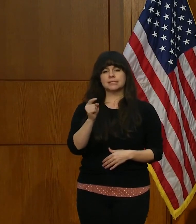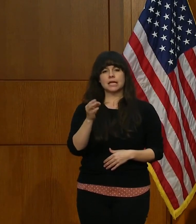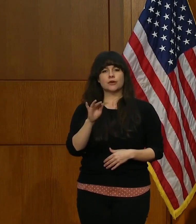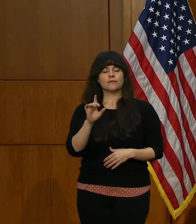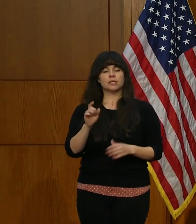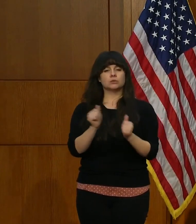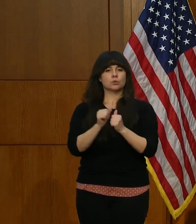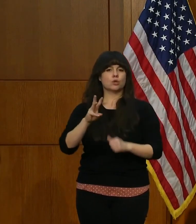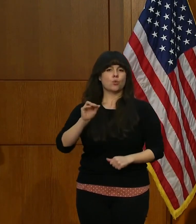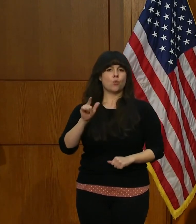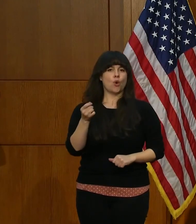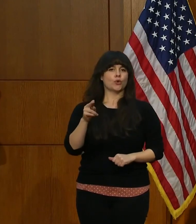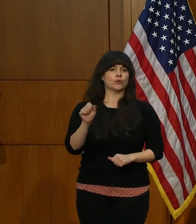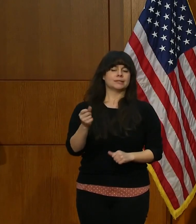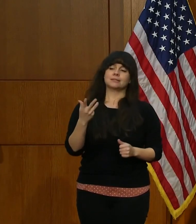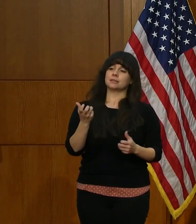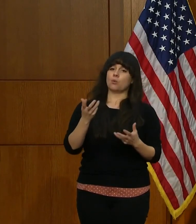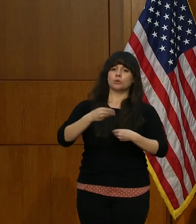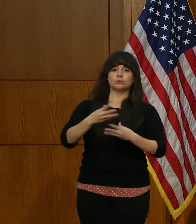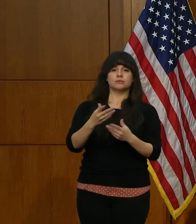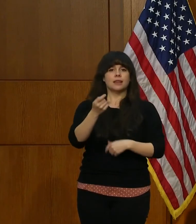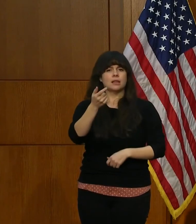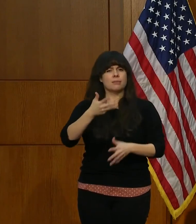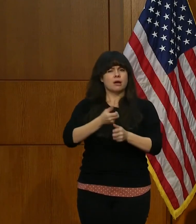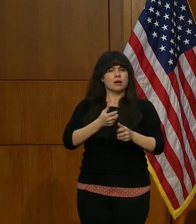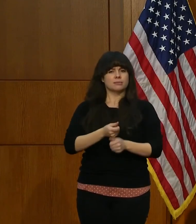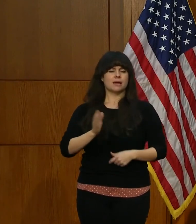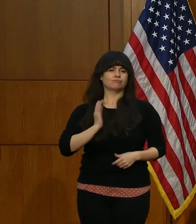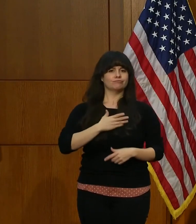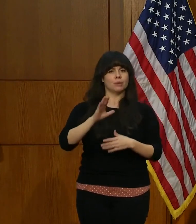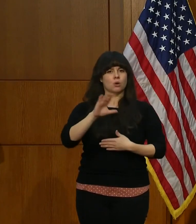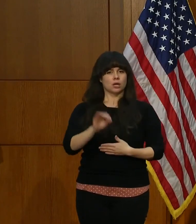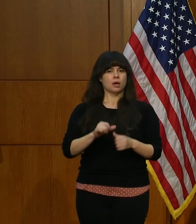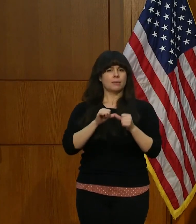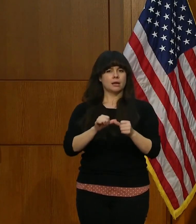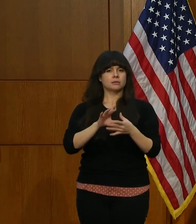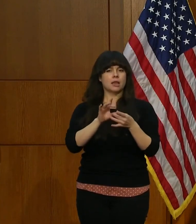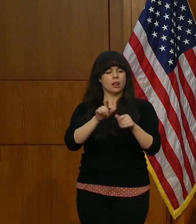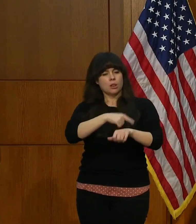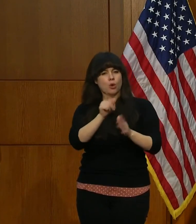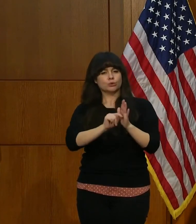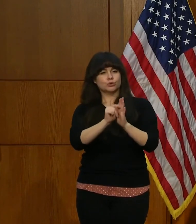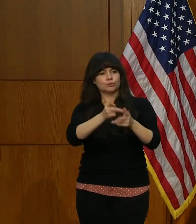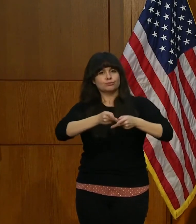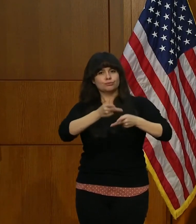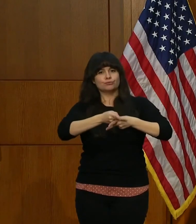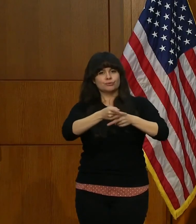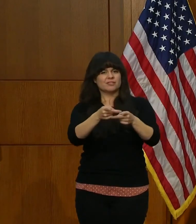THANK YOU, GOVERNOR. NORTH UM, UM JAMES SATTERFIELD WITH WALGREENS. DO YOU WANT TO GIVE